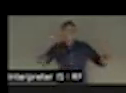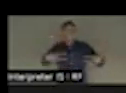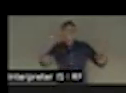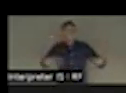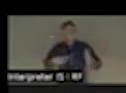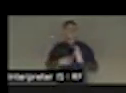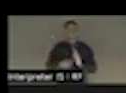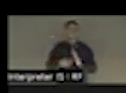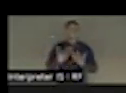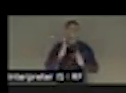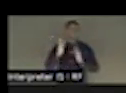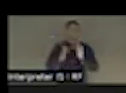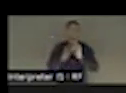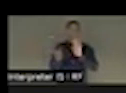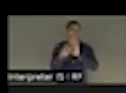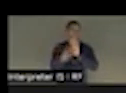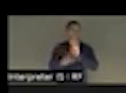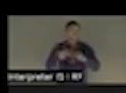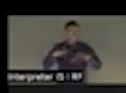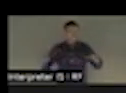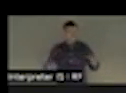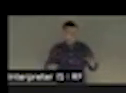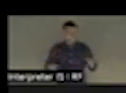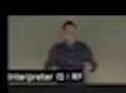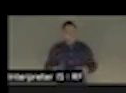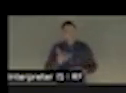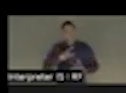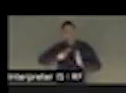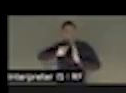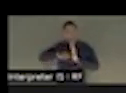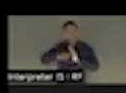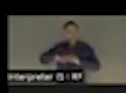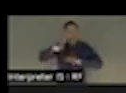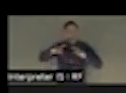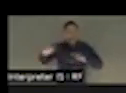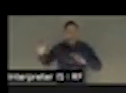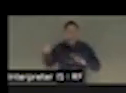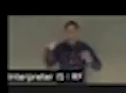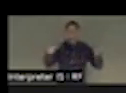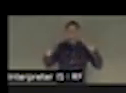and also we are really trying to make a case for the auto captions and manual